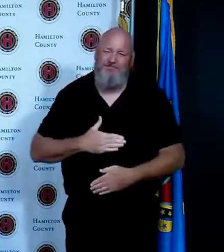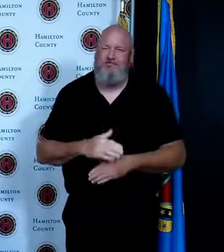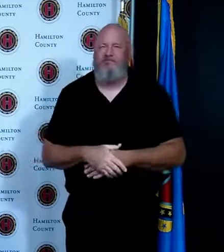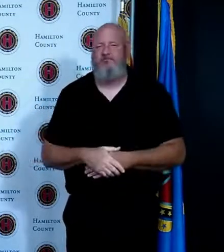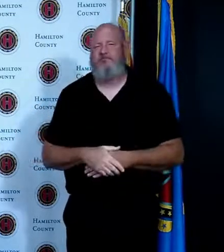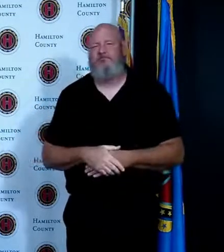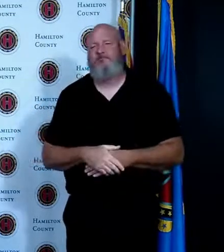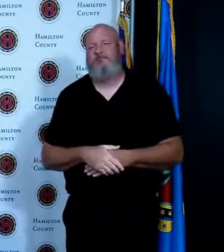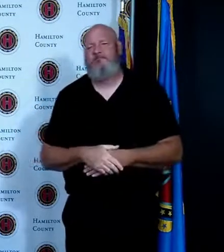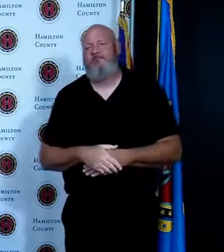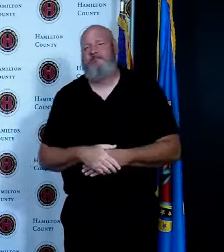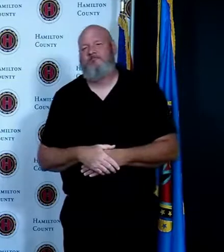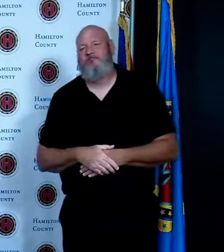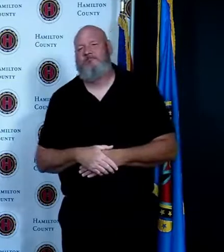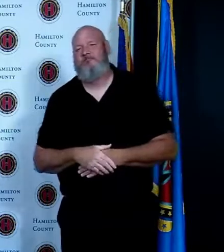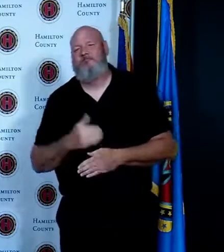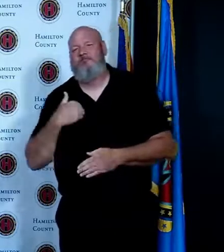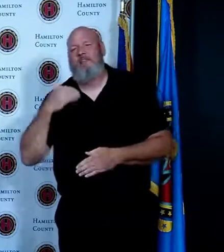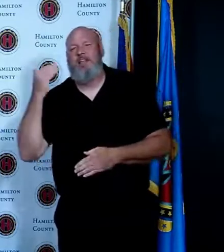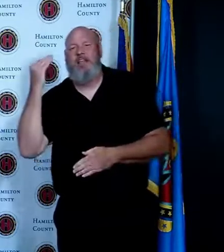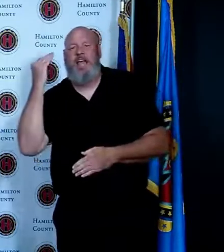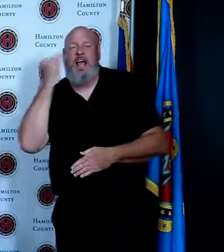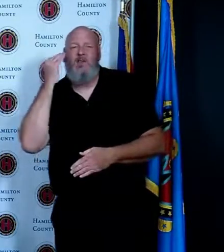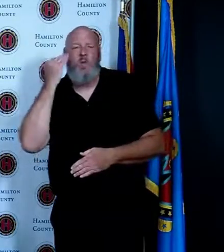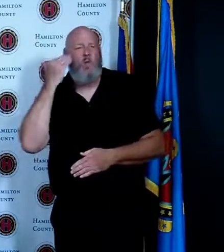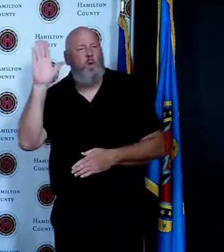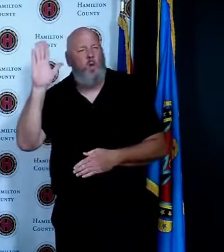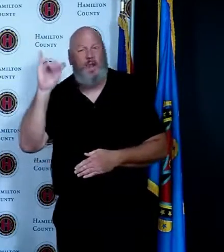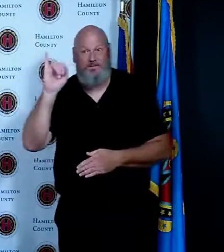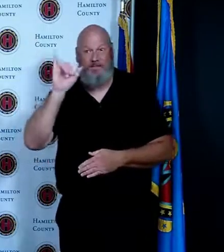we'll get it up at some point during this briefing so with that Greg I'm